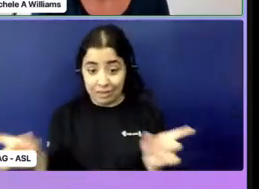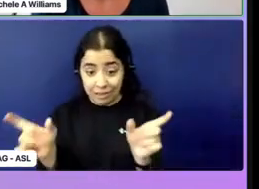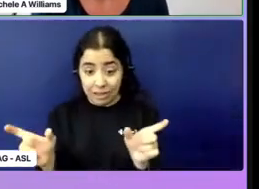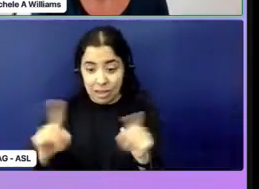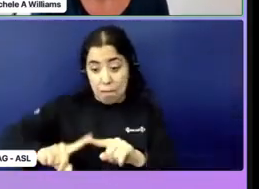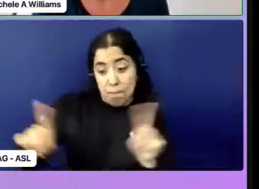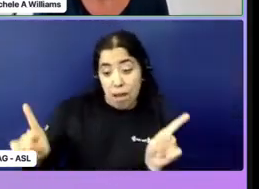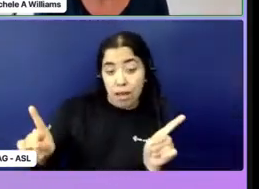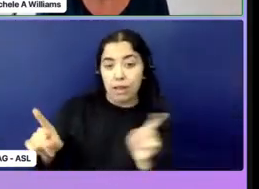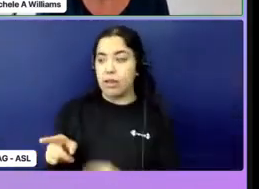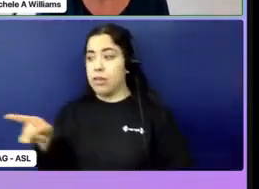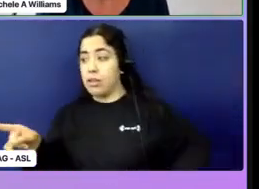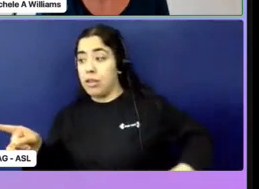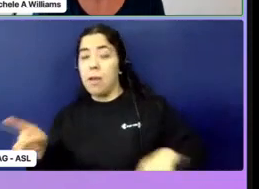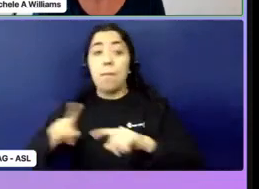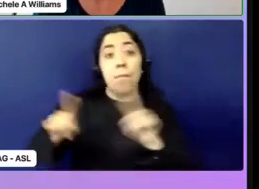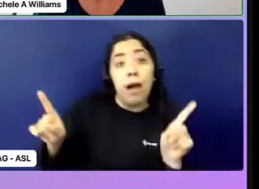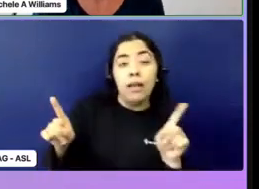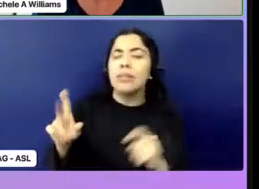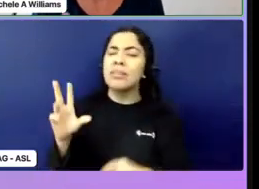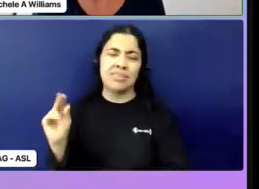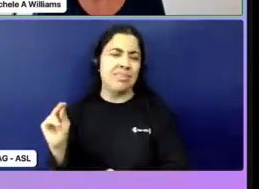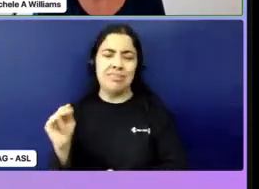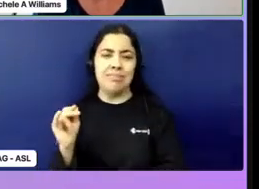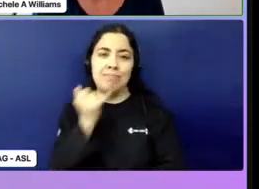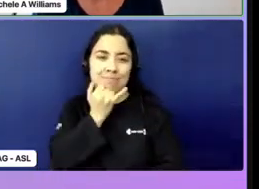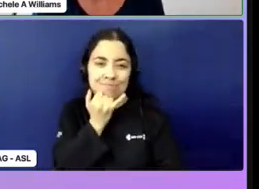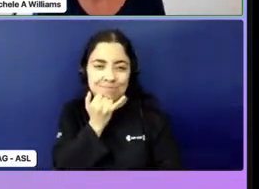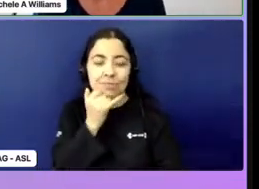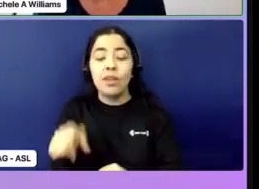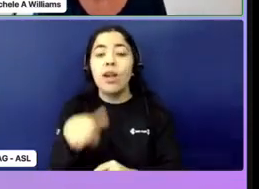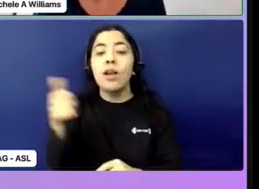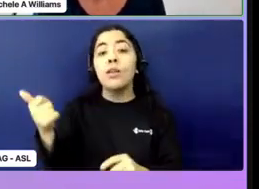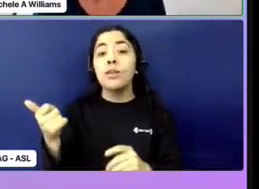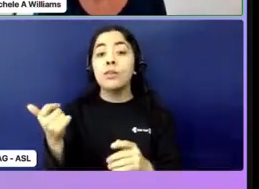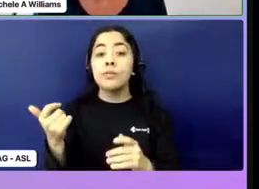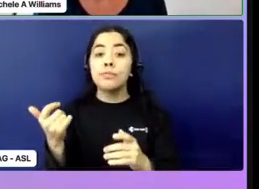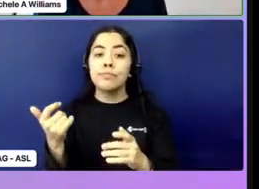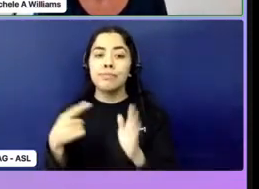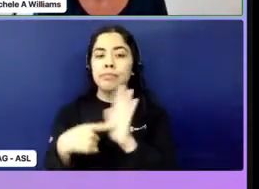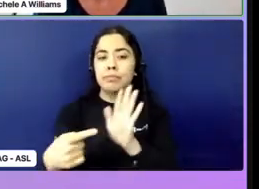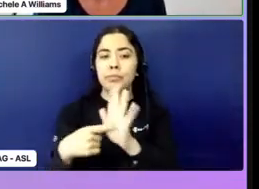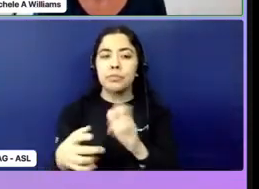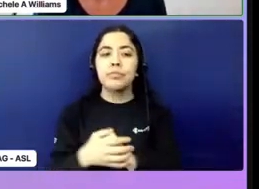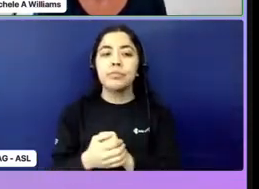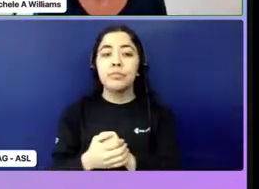hopefully you see that that sentence shouldn't, those two things shouldn't be connected with a button in the middle.